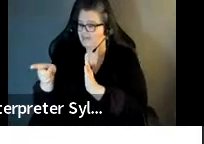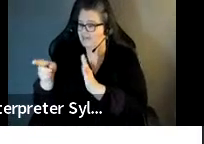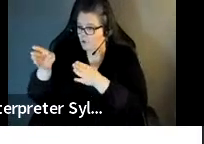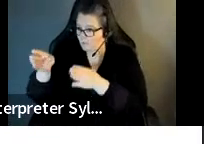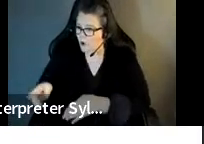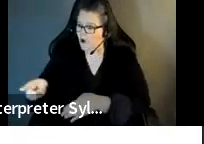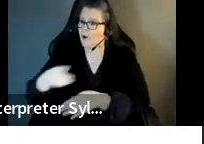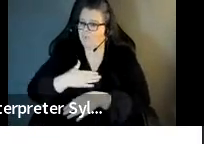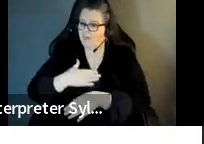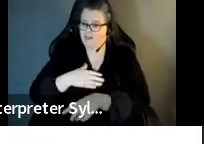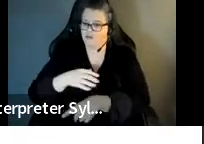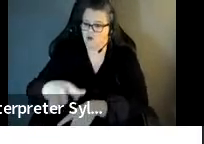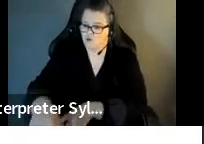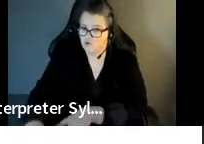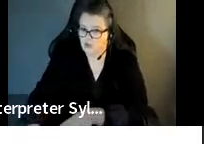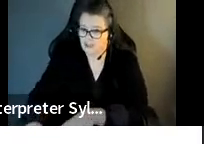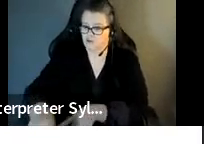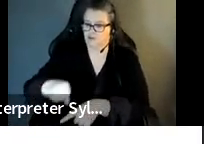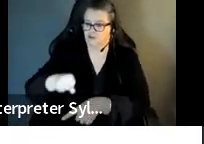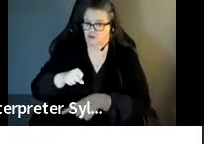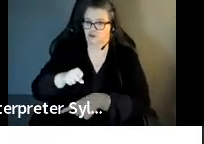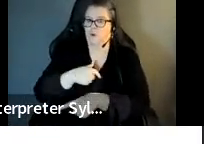and we could measure how far they could reach.